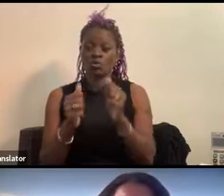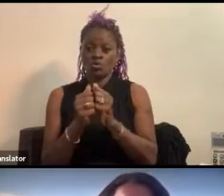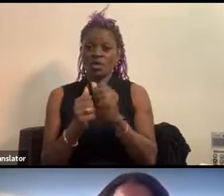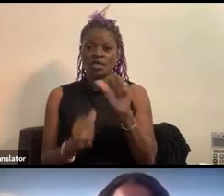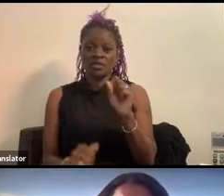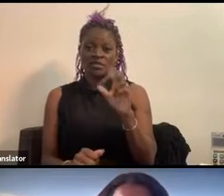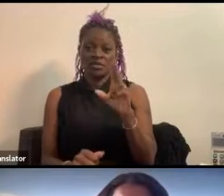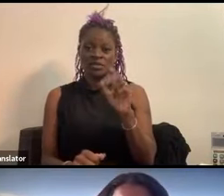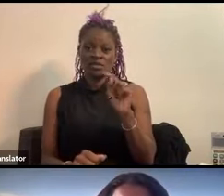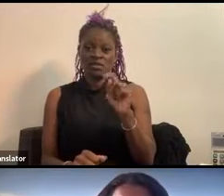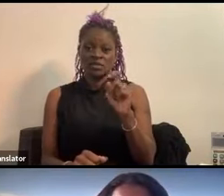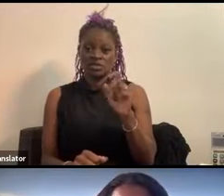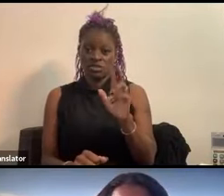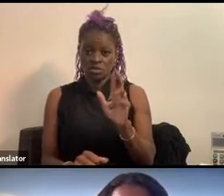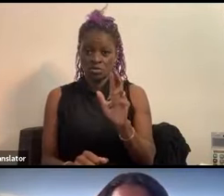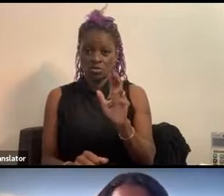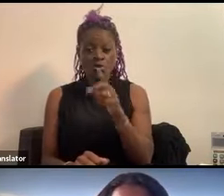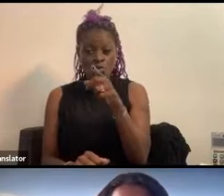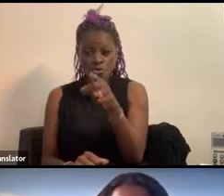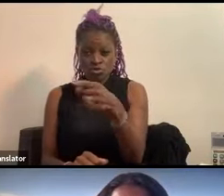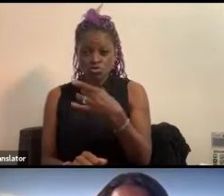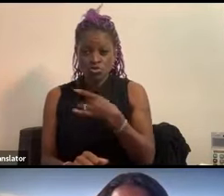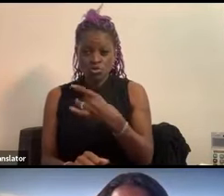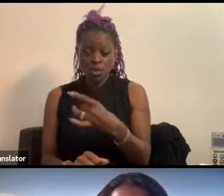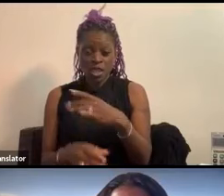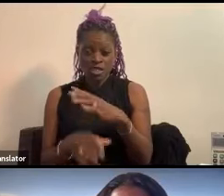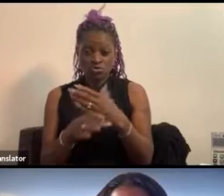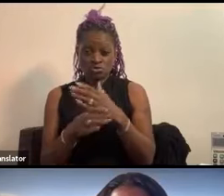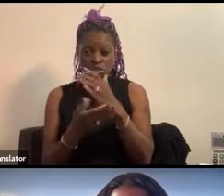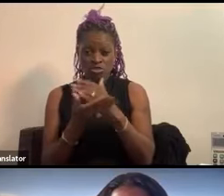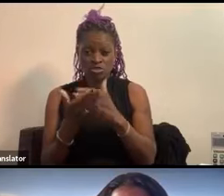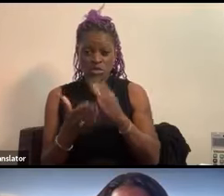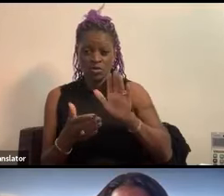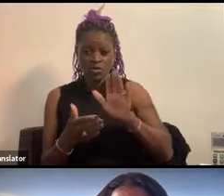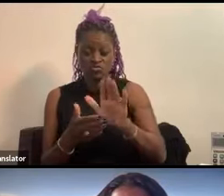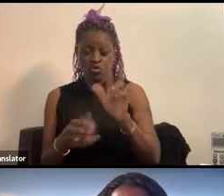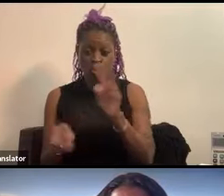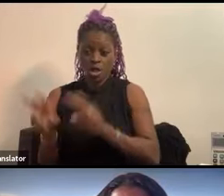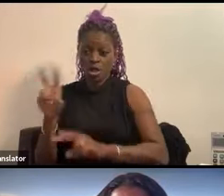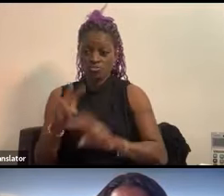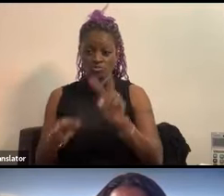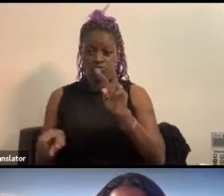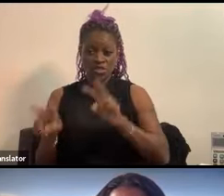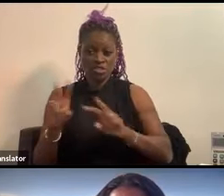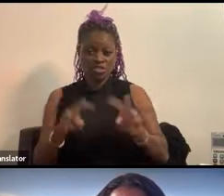Would you like to share some of your observations about the situation today?